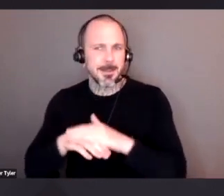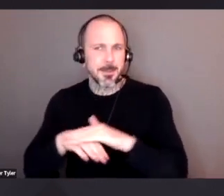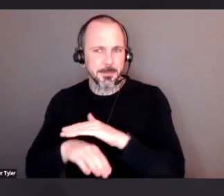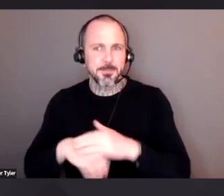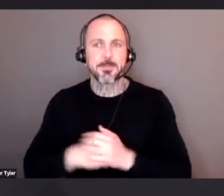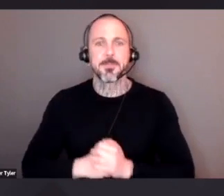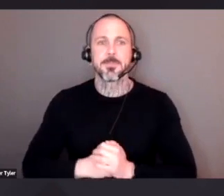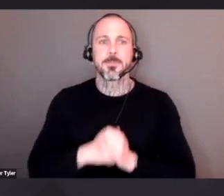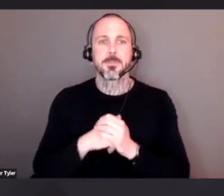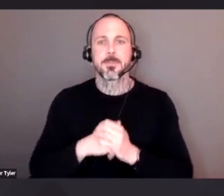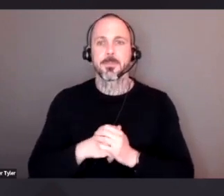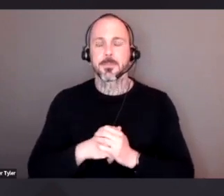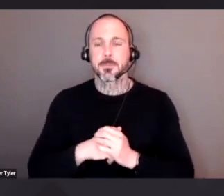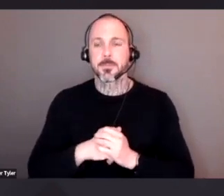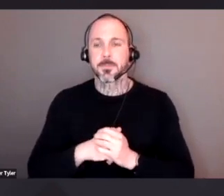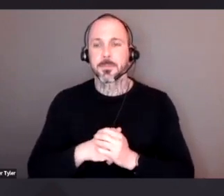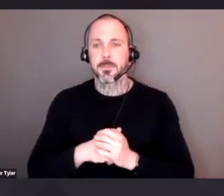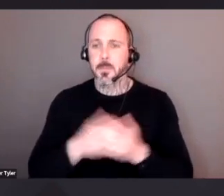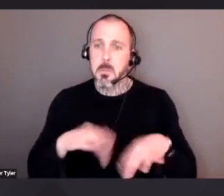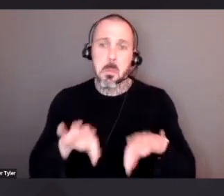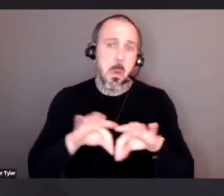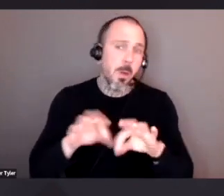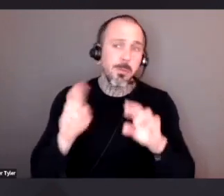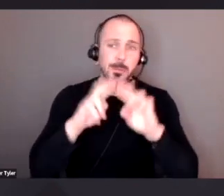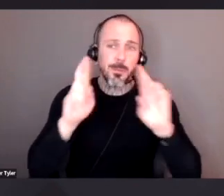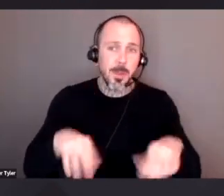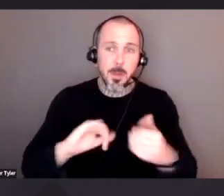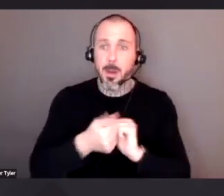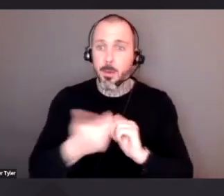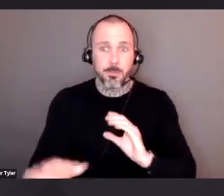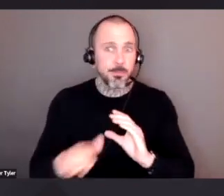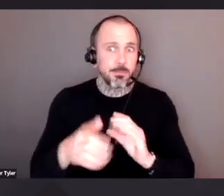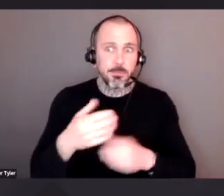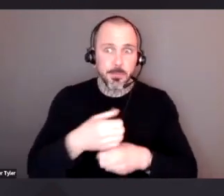Dave, would you like to share your thoughts as an employer on the value of inclusive job postings?